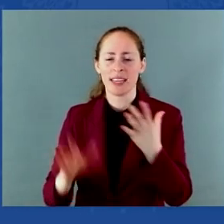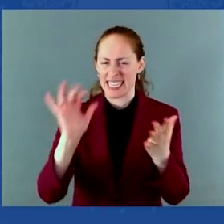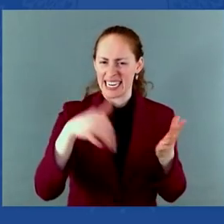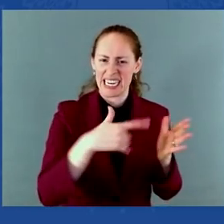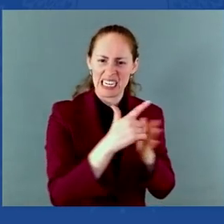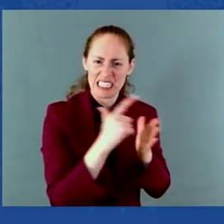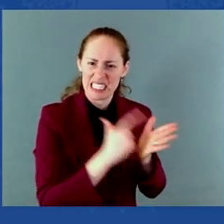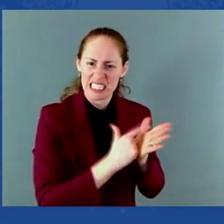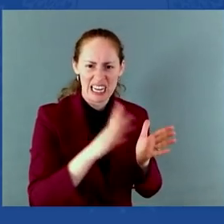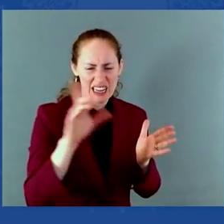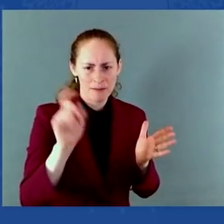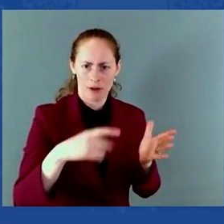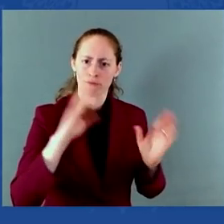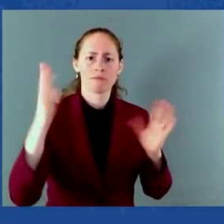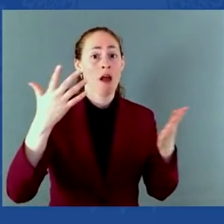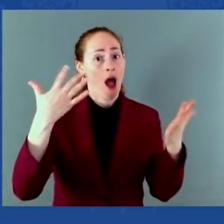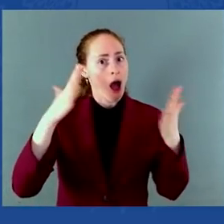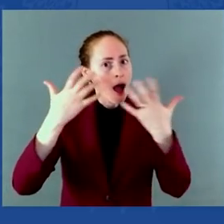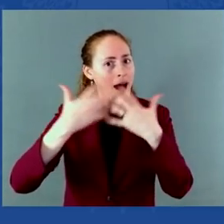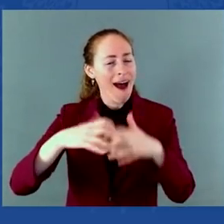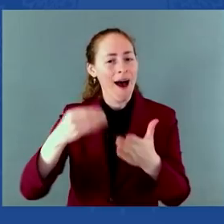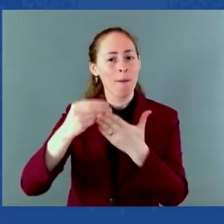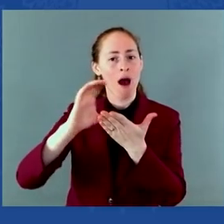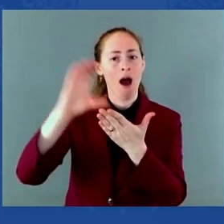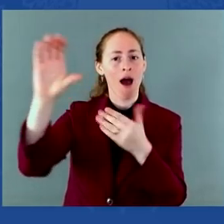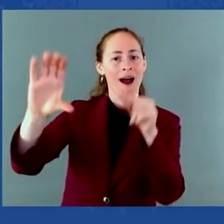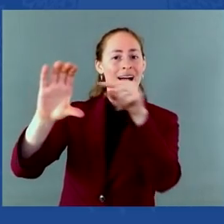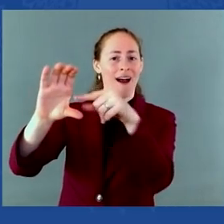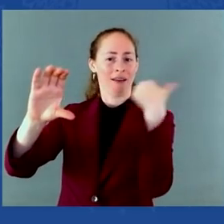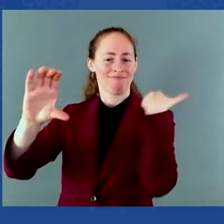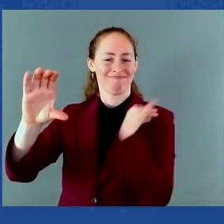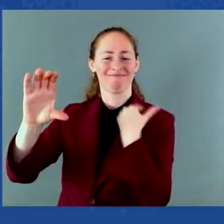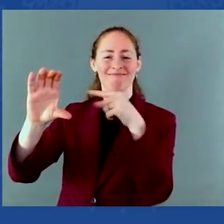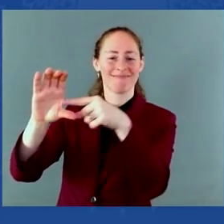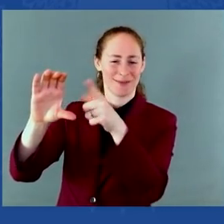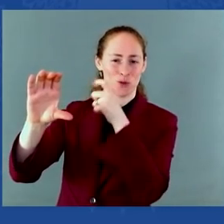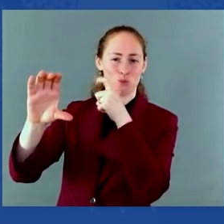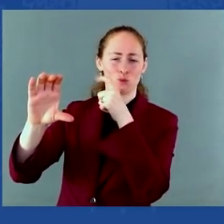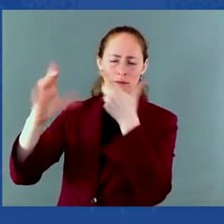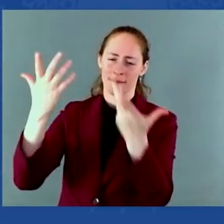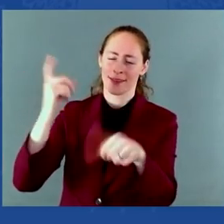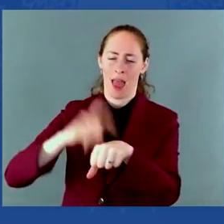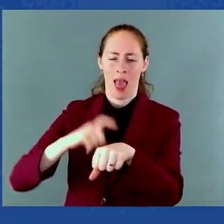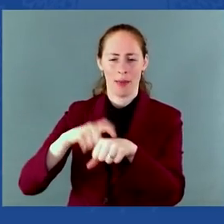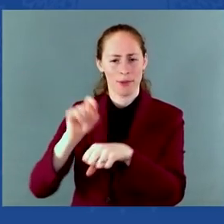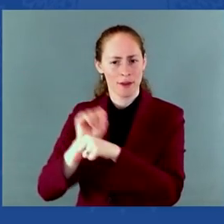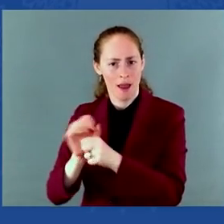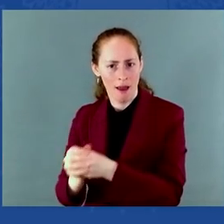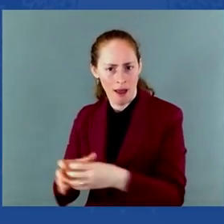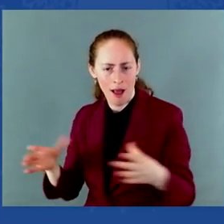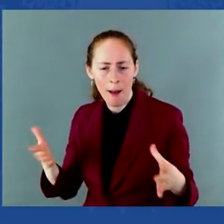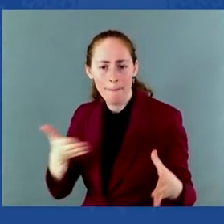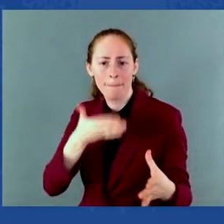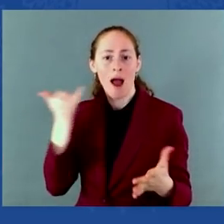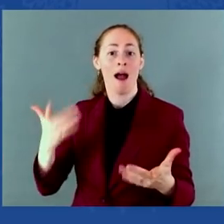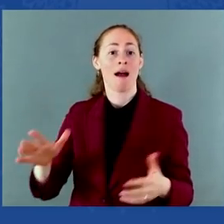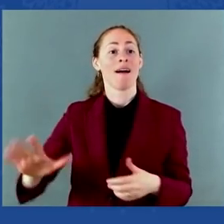Look, this long-overdue promise creates better jobs for millions of Americans to let -- and I'm going to be clear, especially here in New Hampshire: